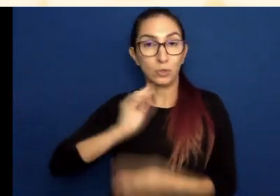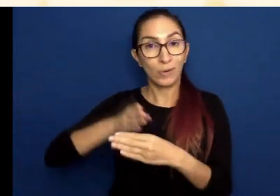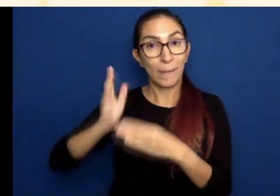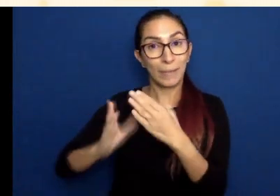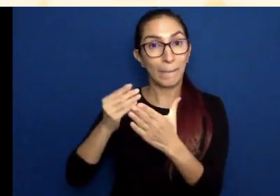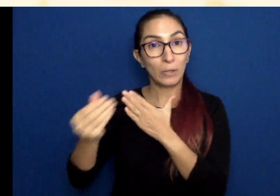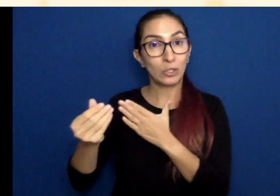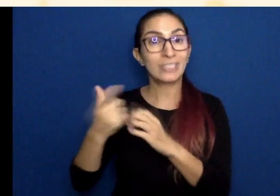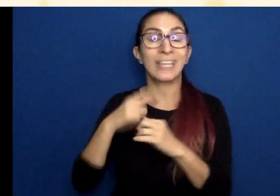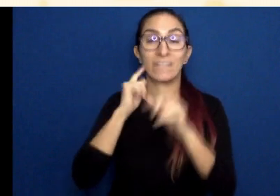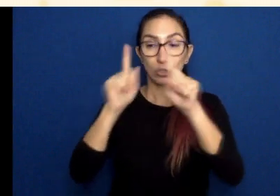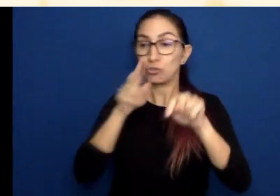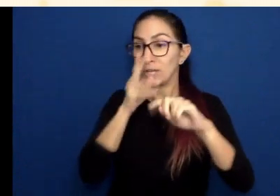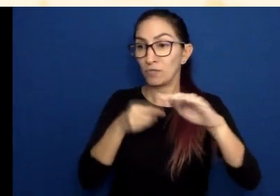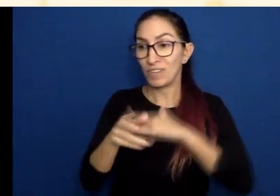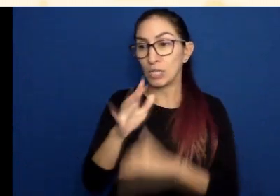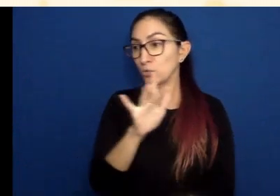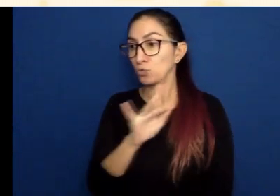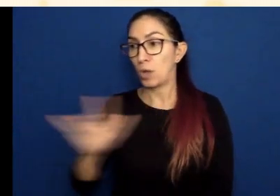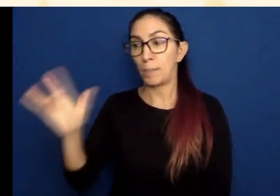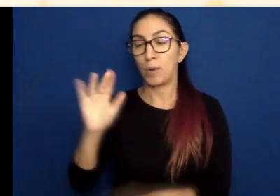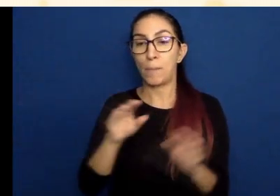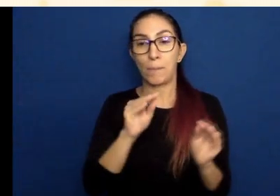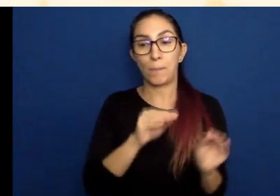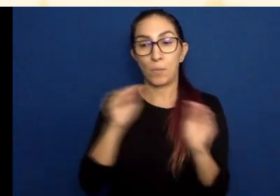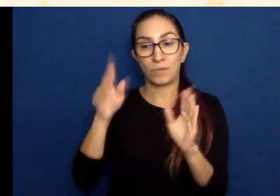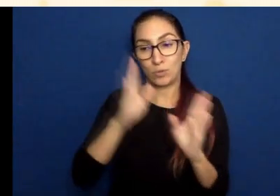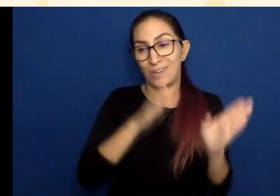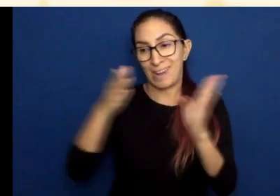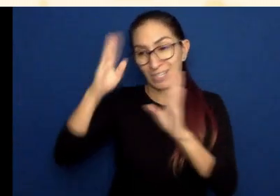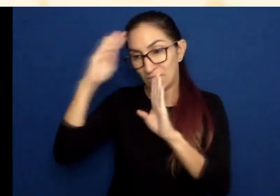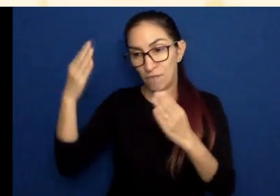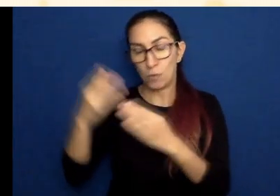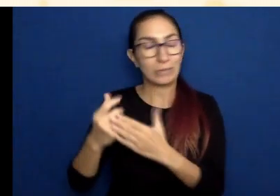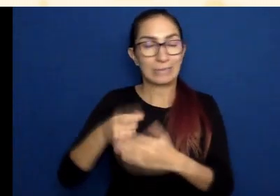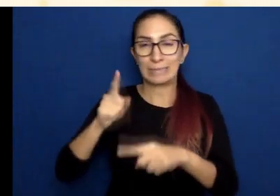the swipe-right gesture moves you to the next focusable item and doesn't complete the purchase.